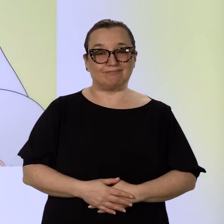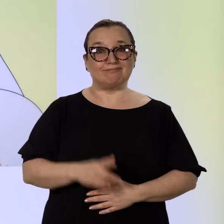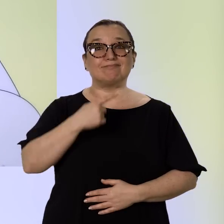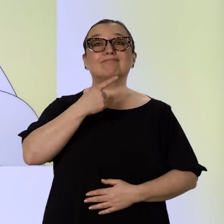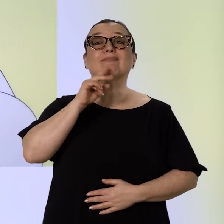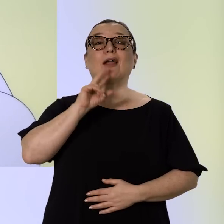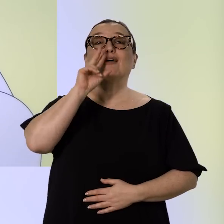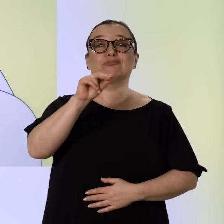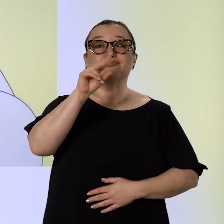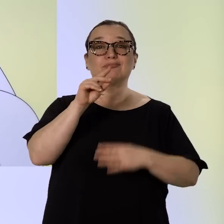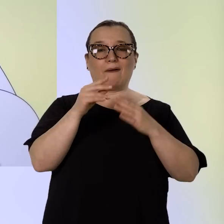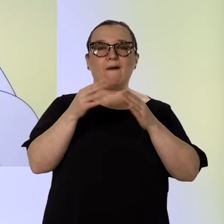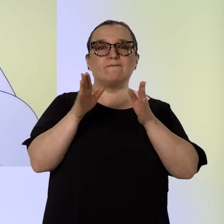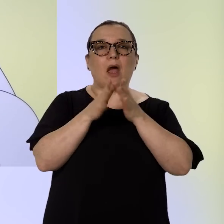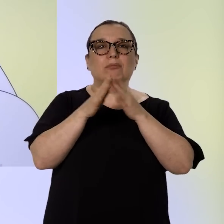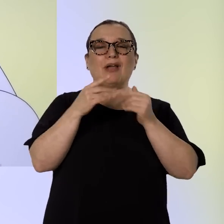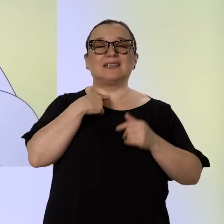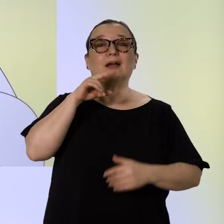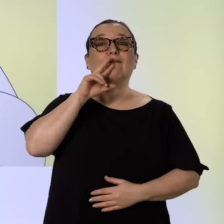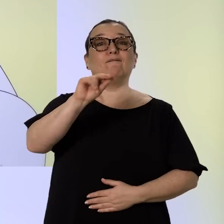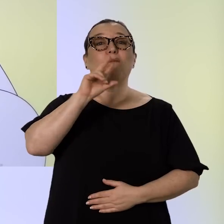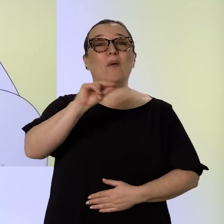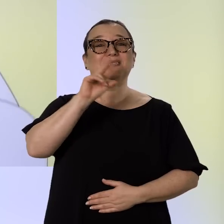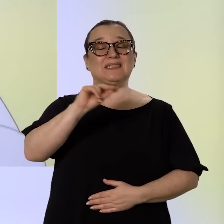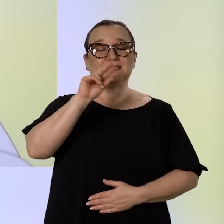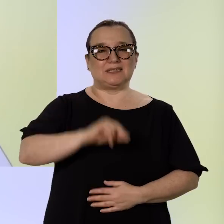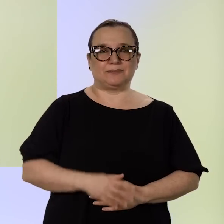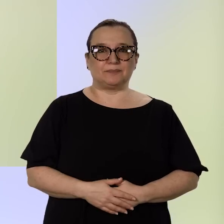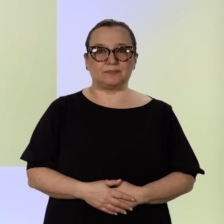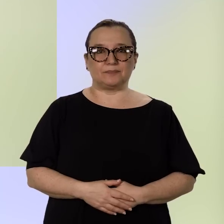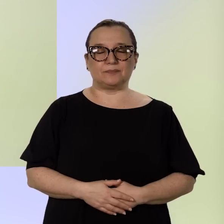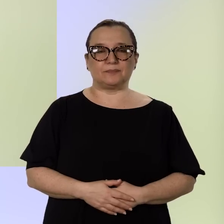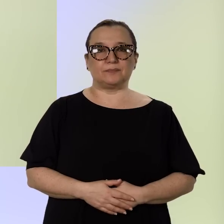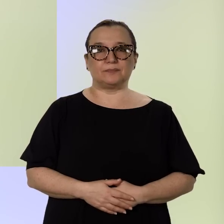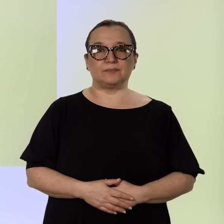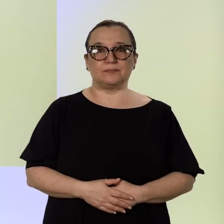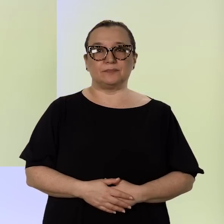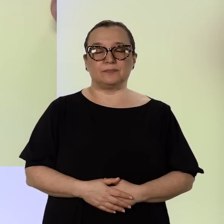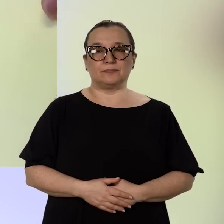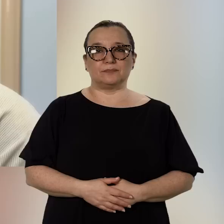through the valve, which is a one-way valve, up into the mouth so that voice can be produced